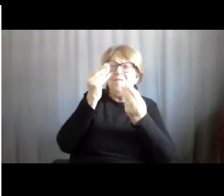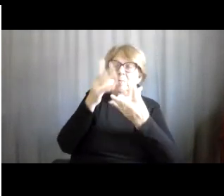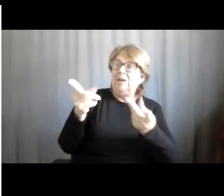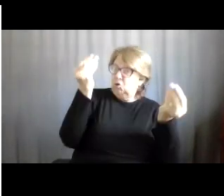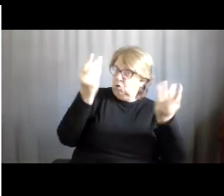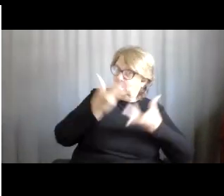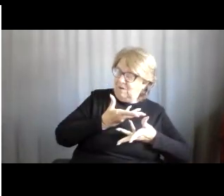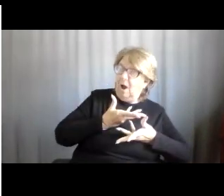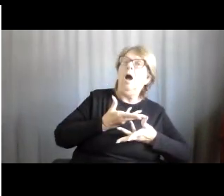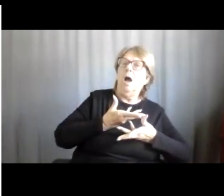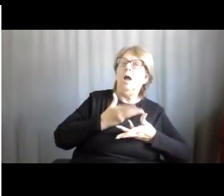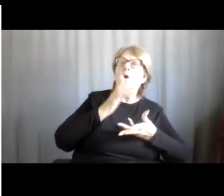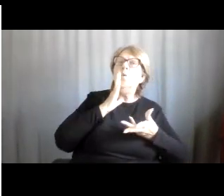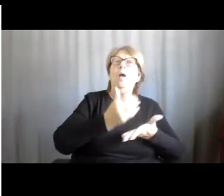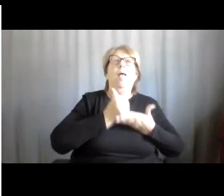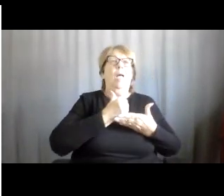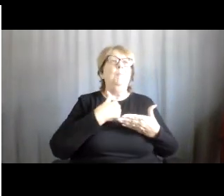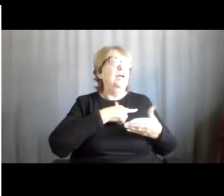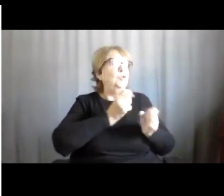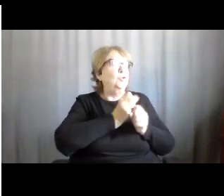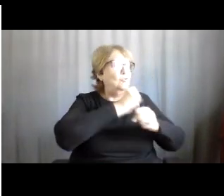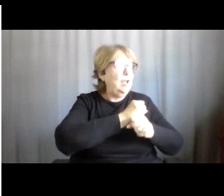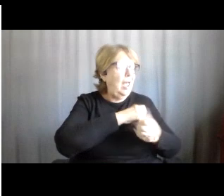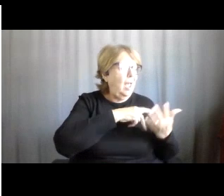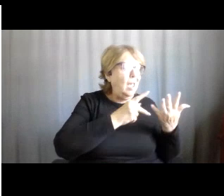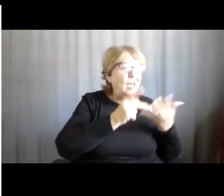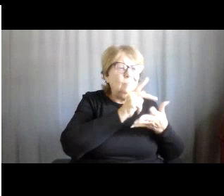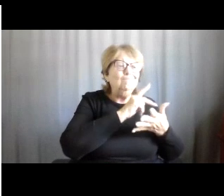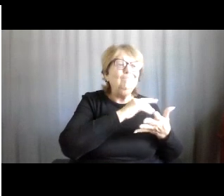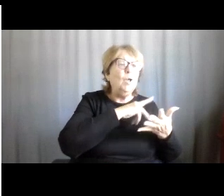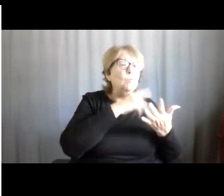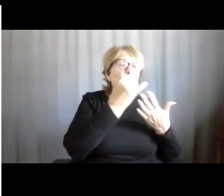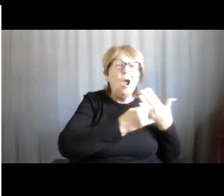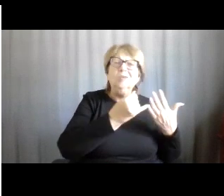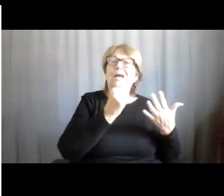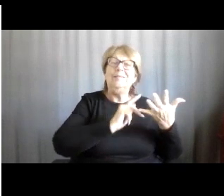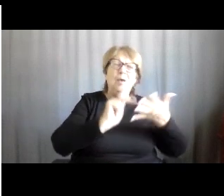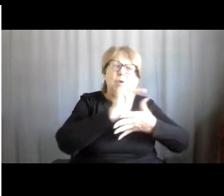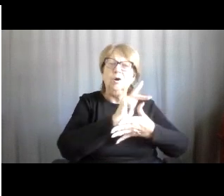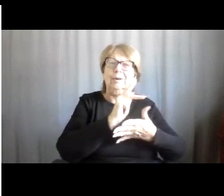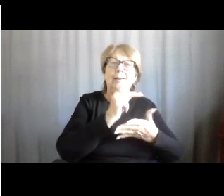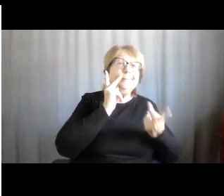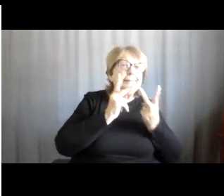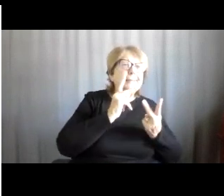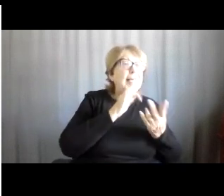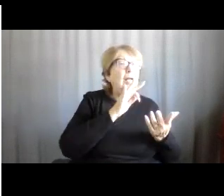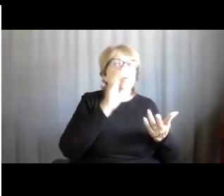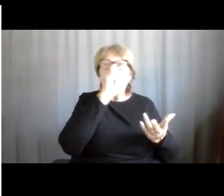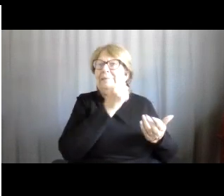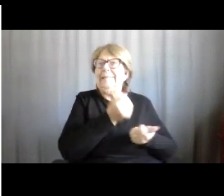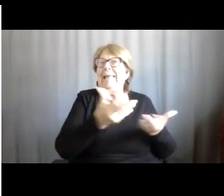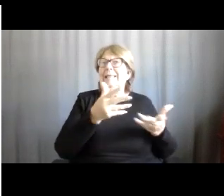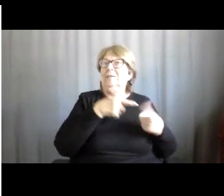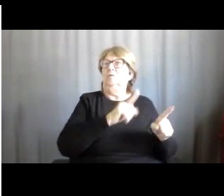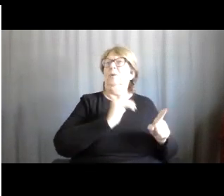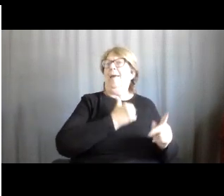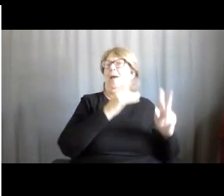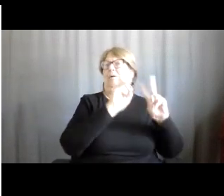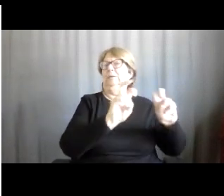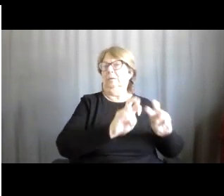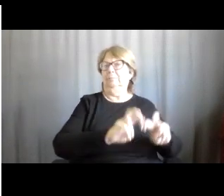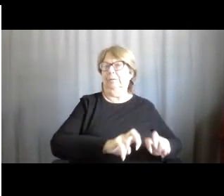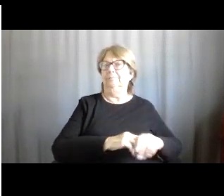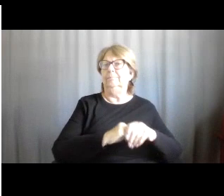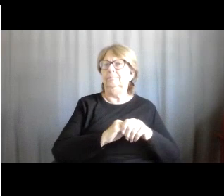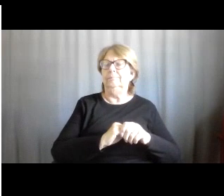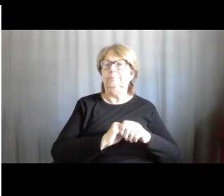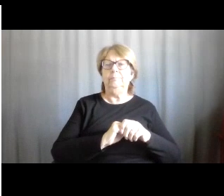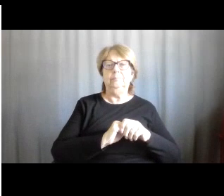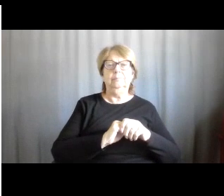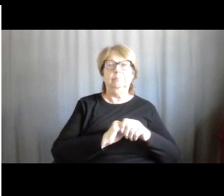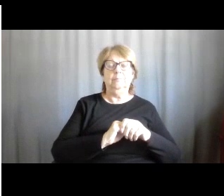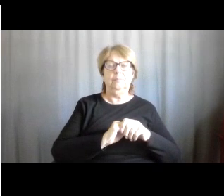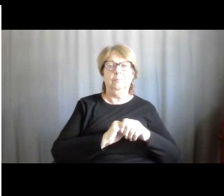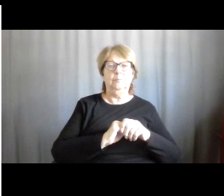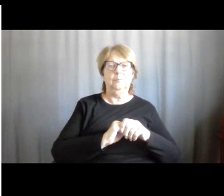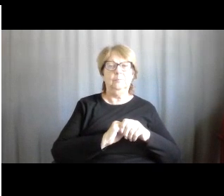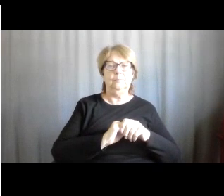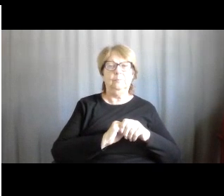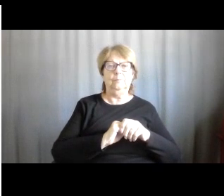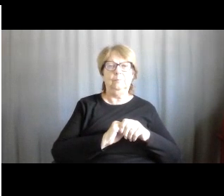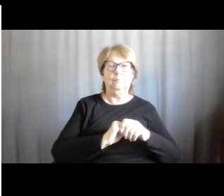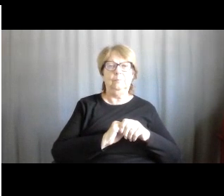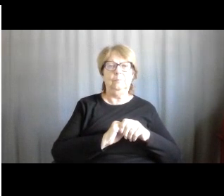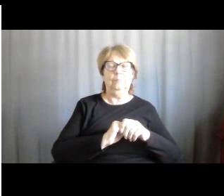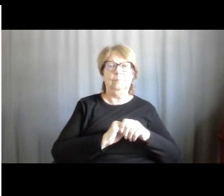us create projects, prioritize those projects, and see if we missed anything in our assessments.